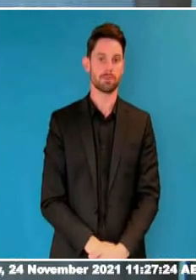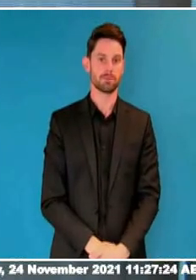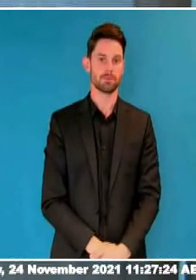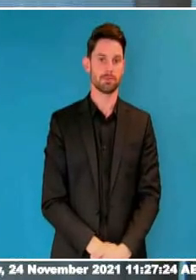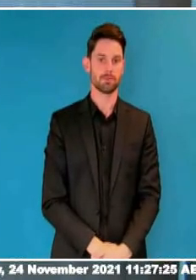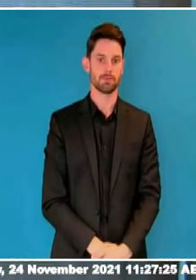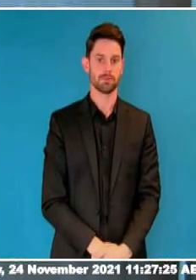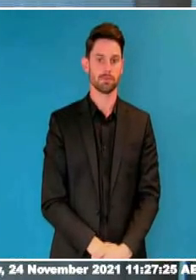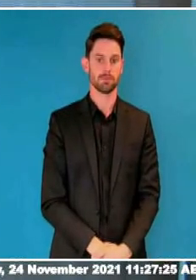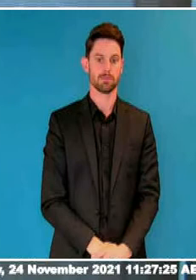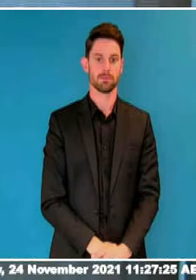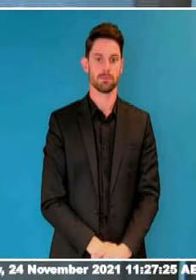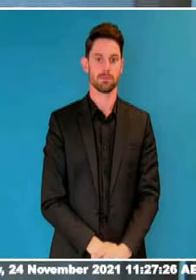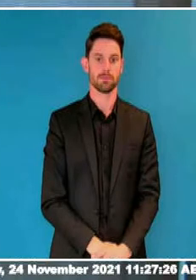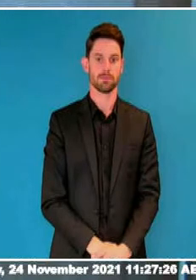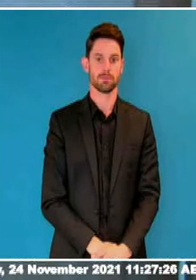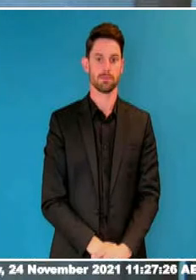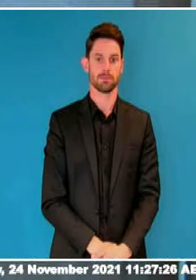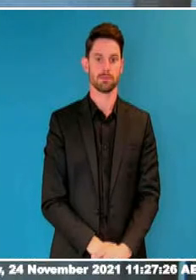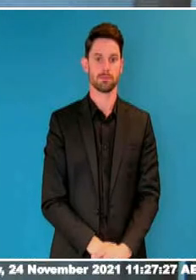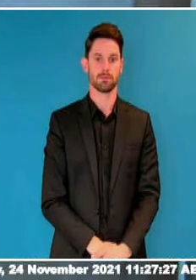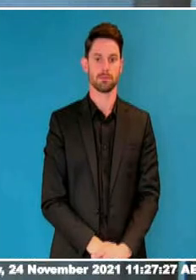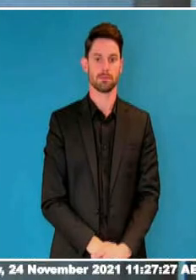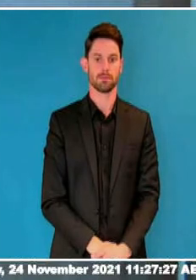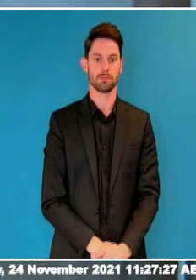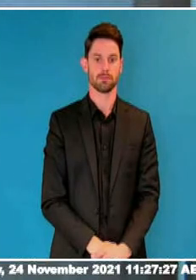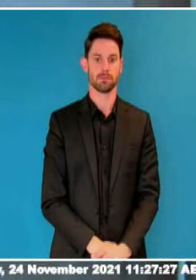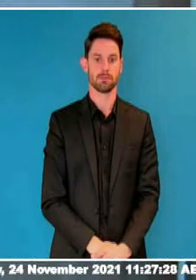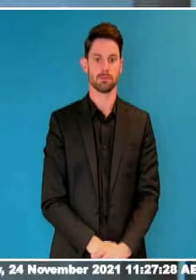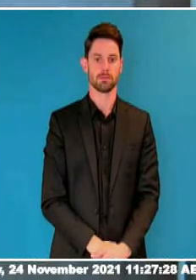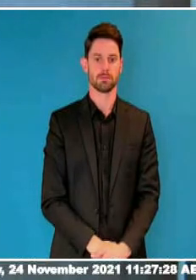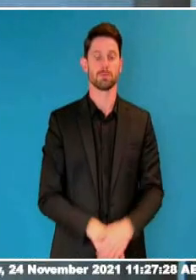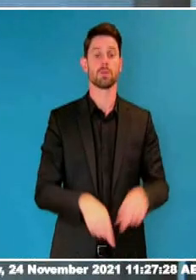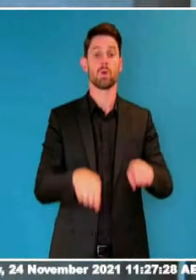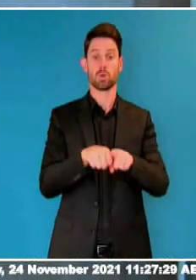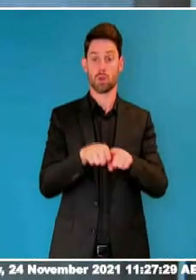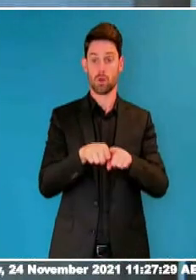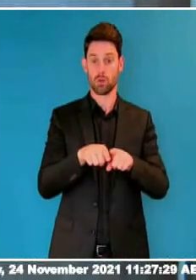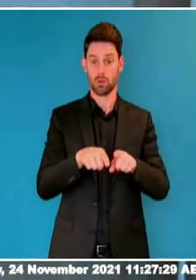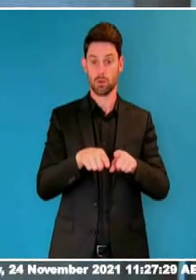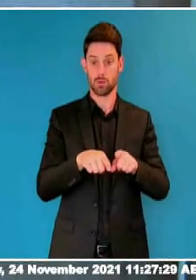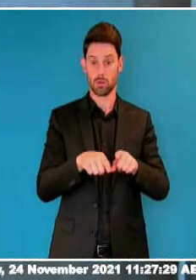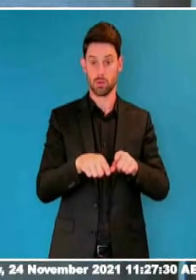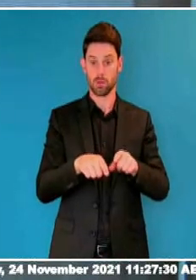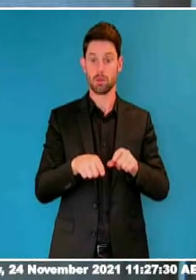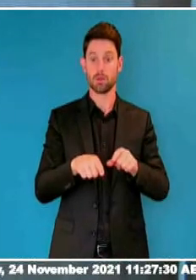Now, I understand that Mr Carr who appears for Ms Marshall wishes to ask some questions.